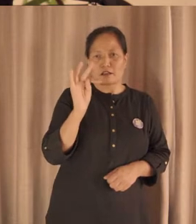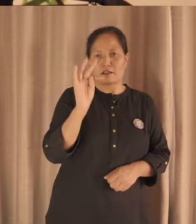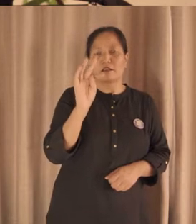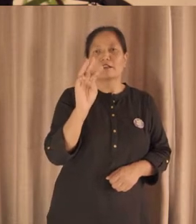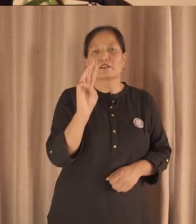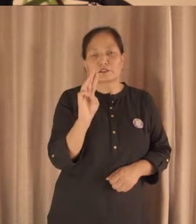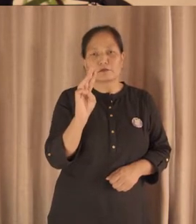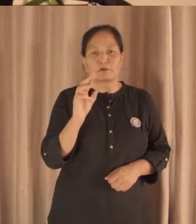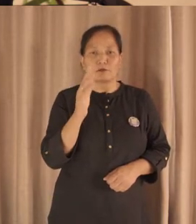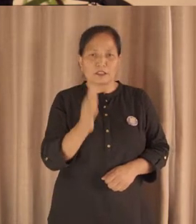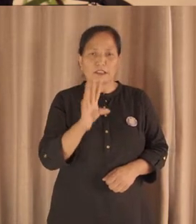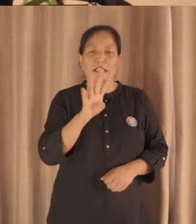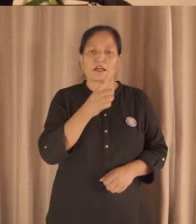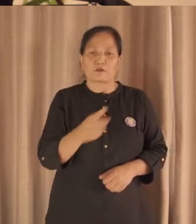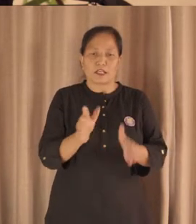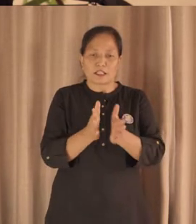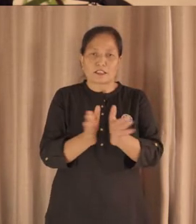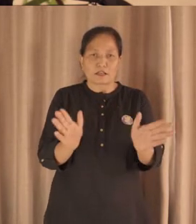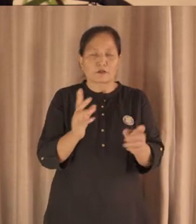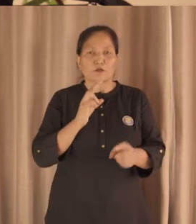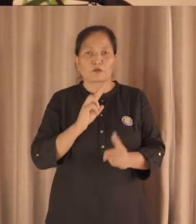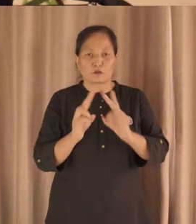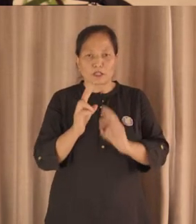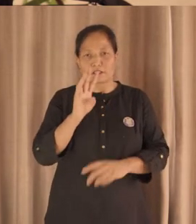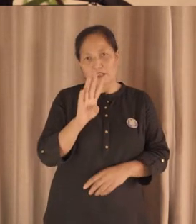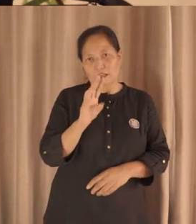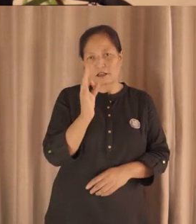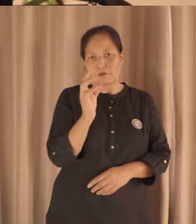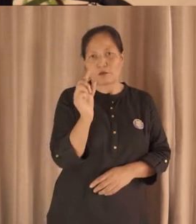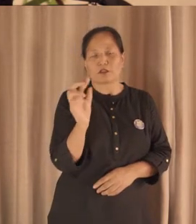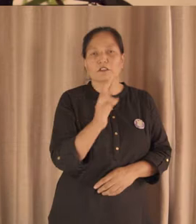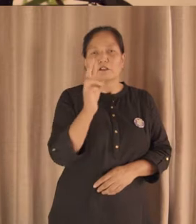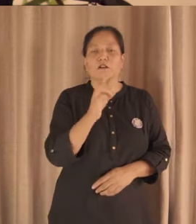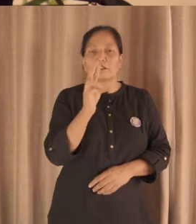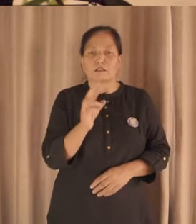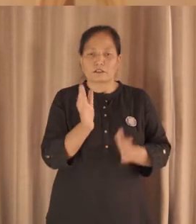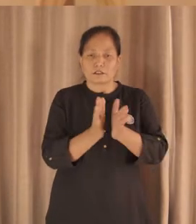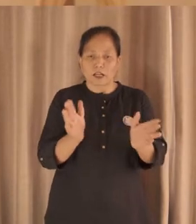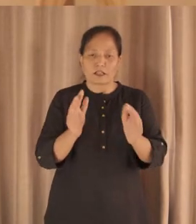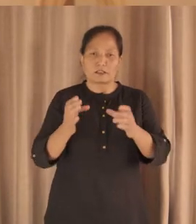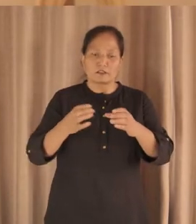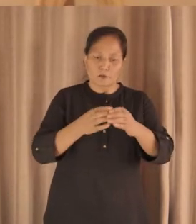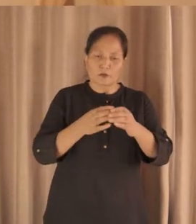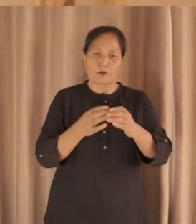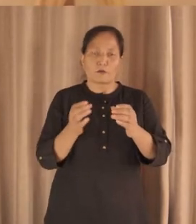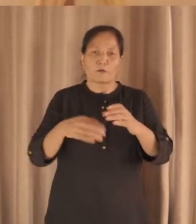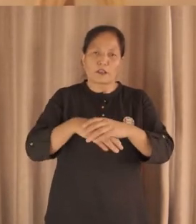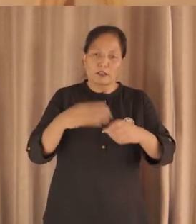are those with their own distinct culture, language, civilization, lifestyle, and manner